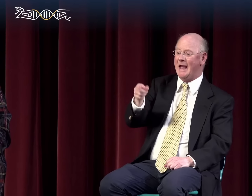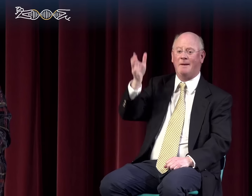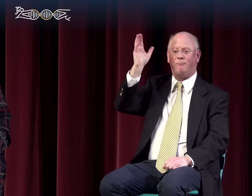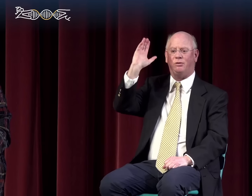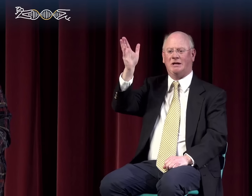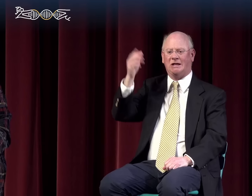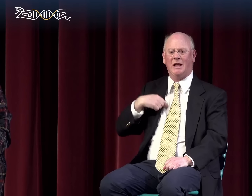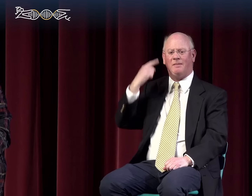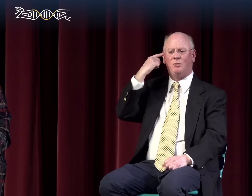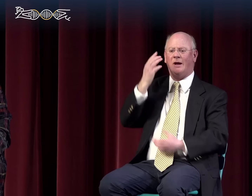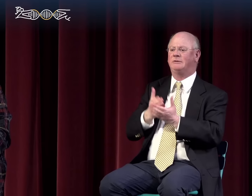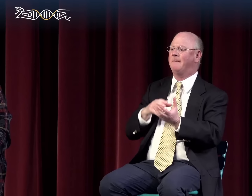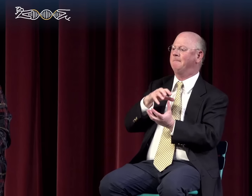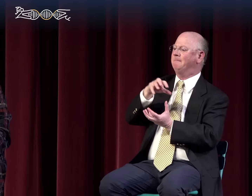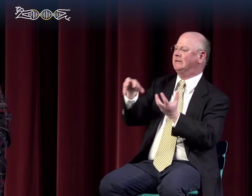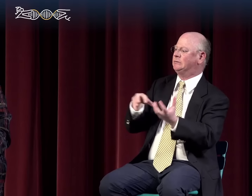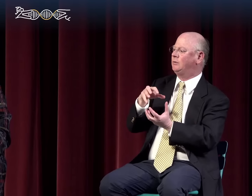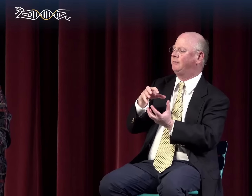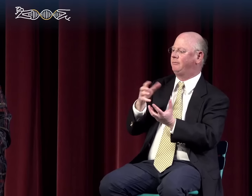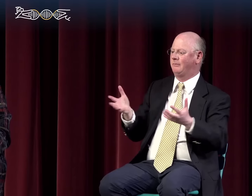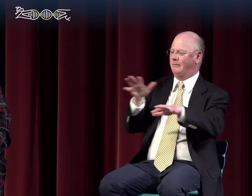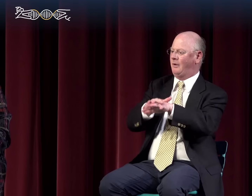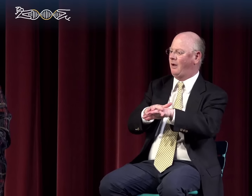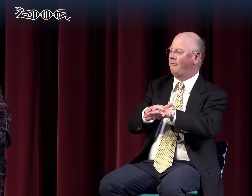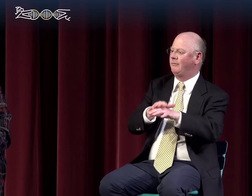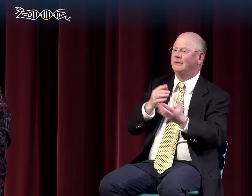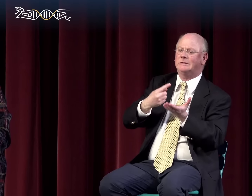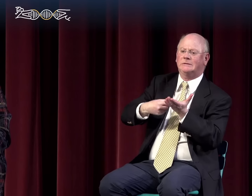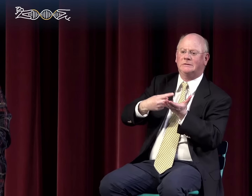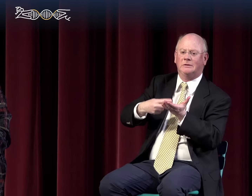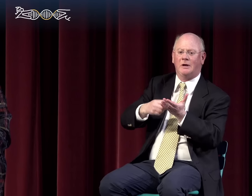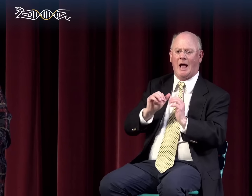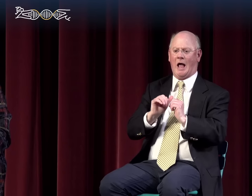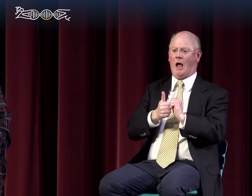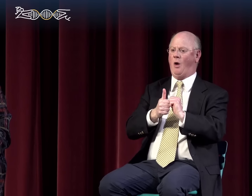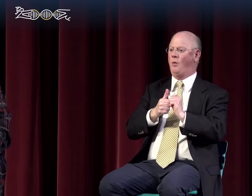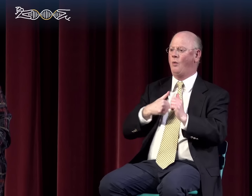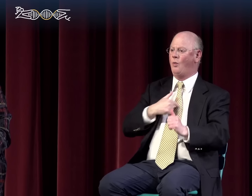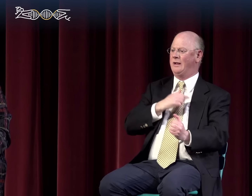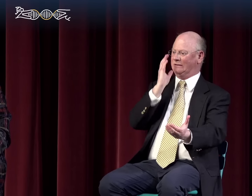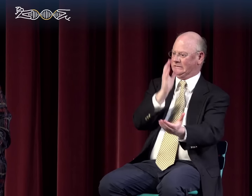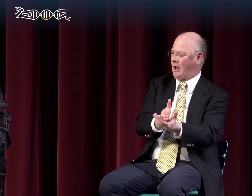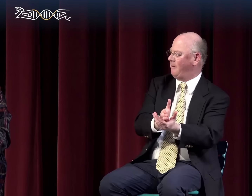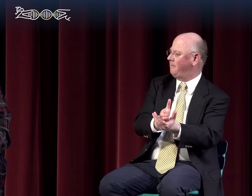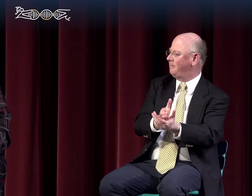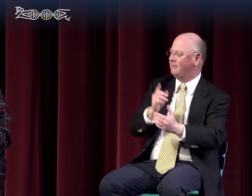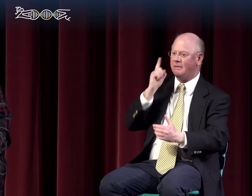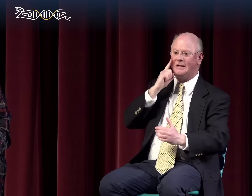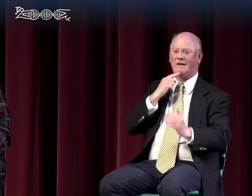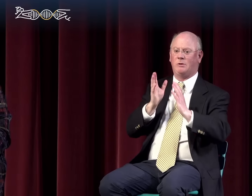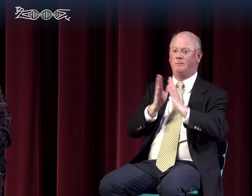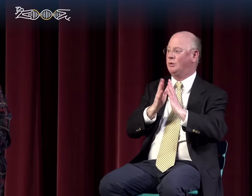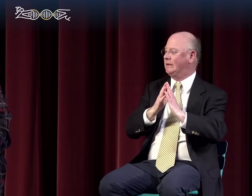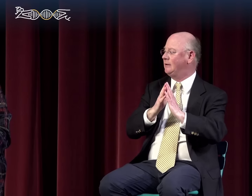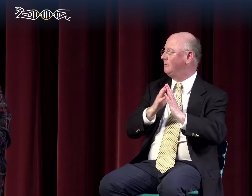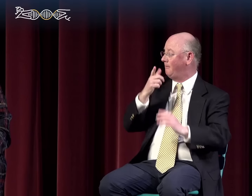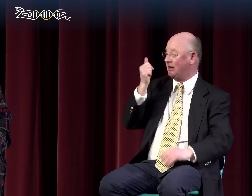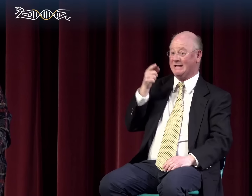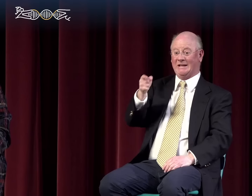presentation was really mixture of discussion on how we could stop Deaf